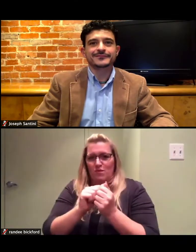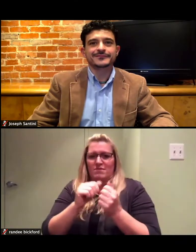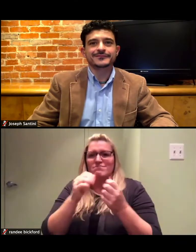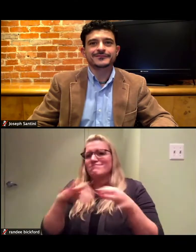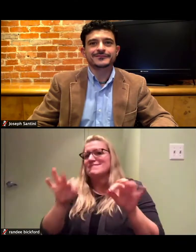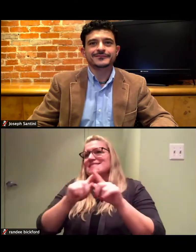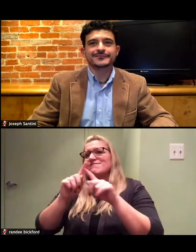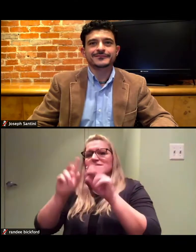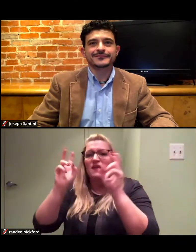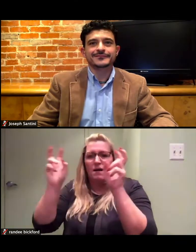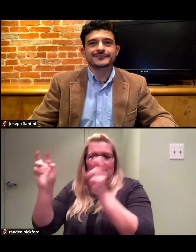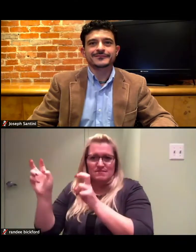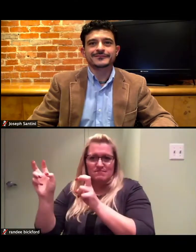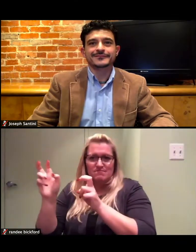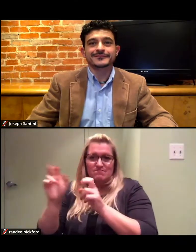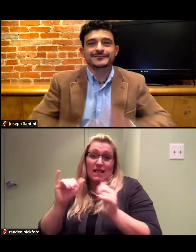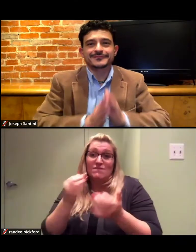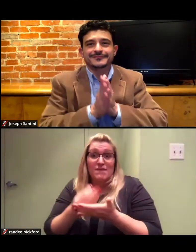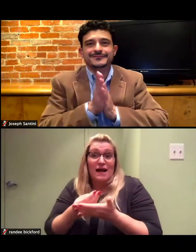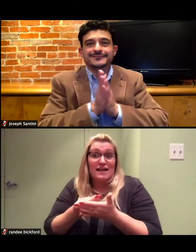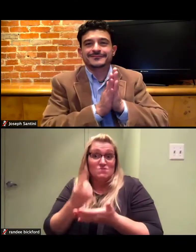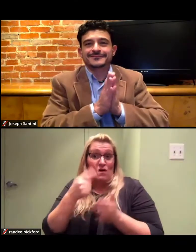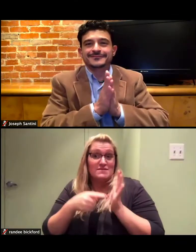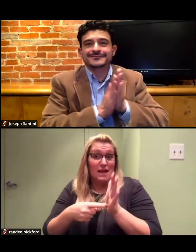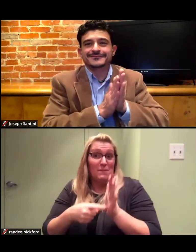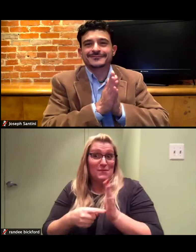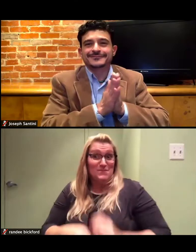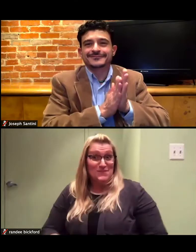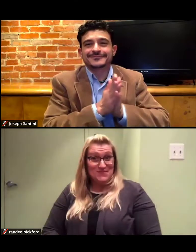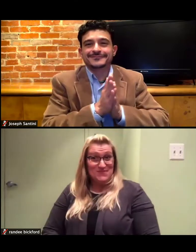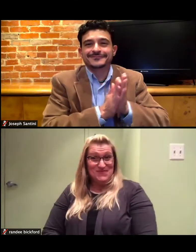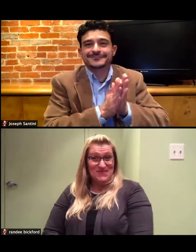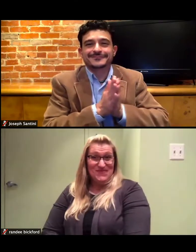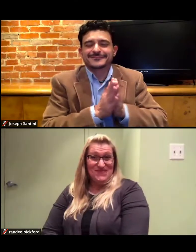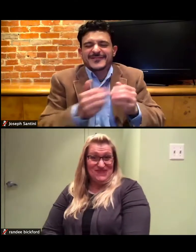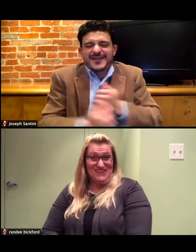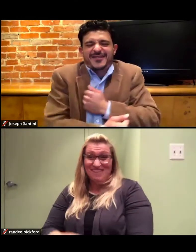This is where we'll use gaming to learn important topics.